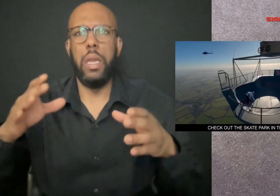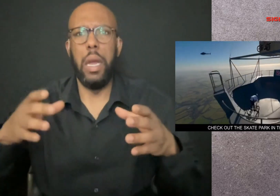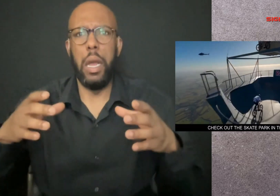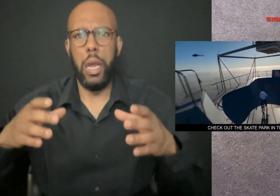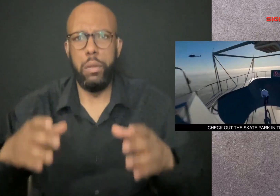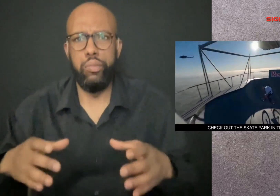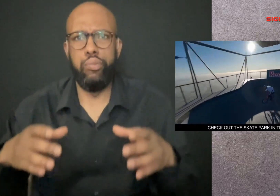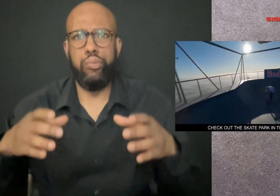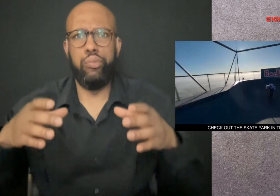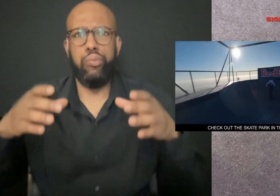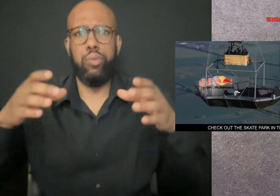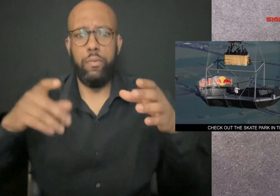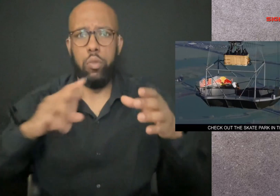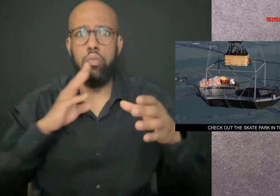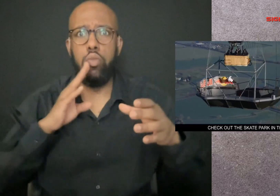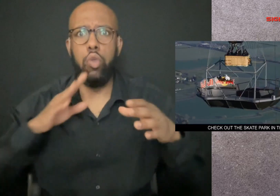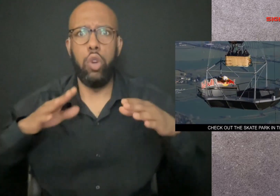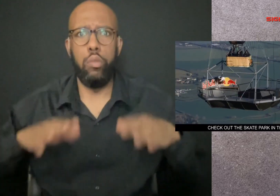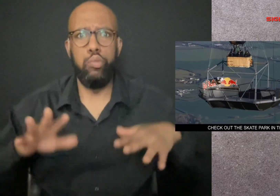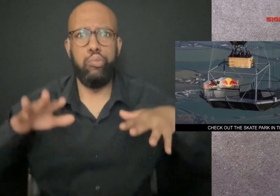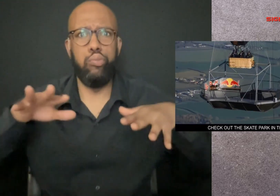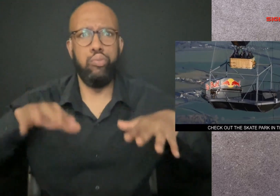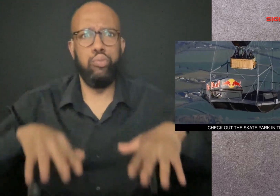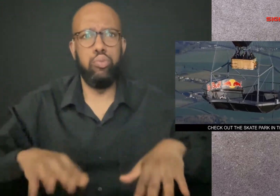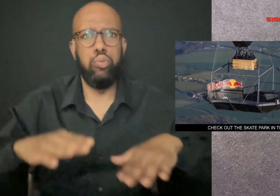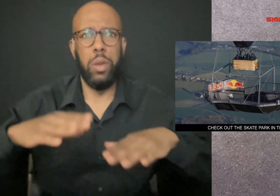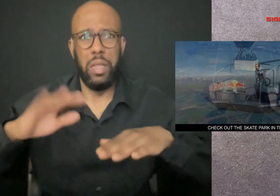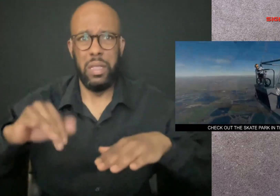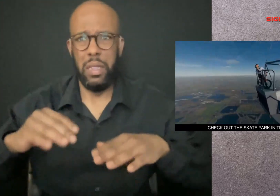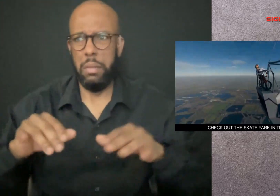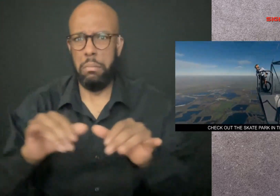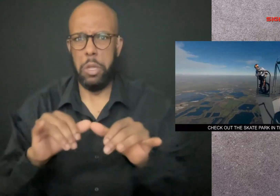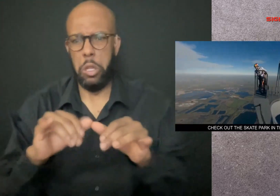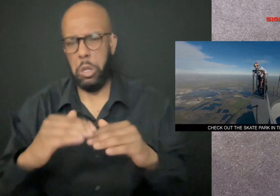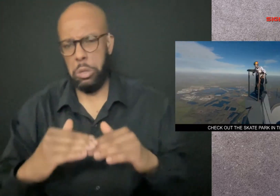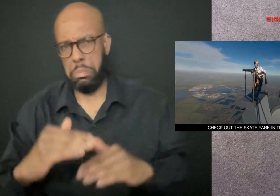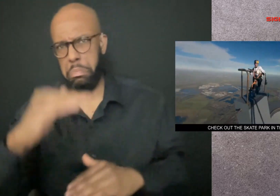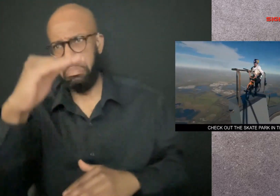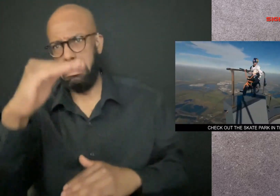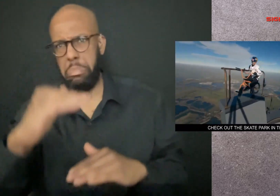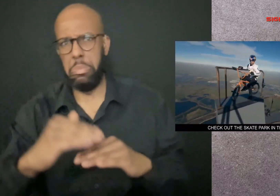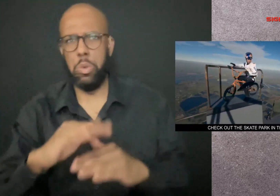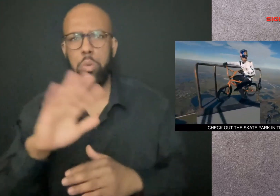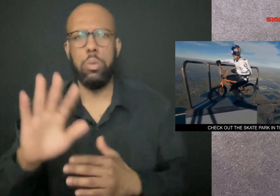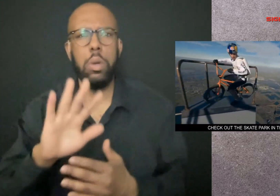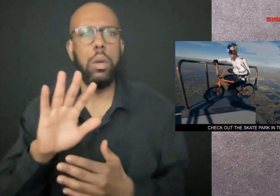there are normal skate parks then there's this one